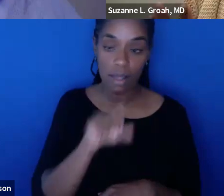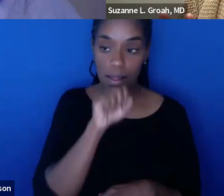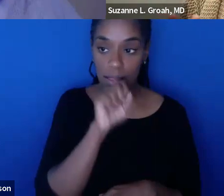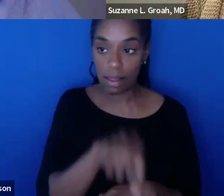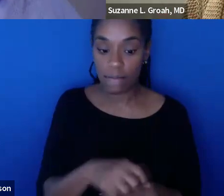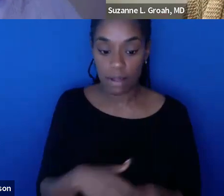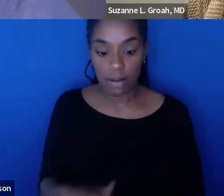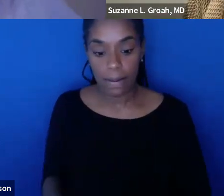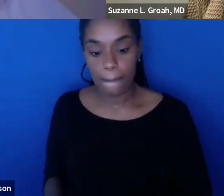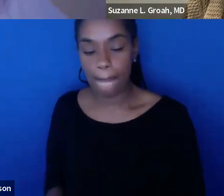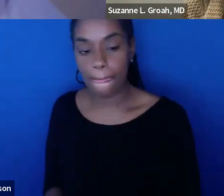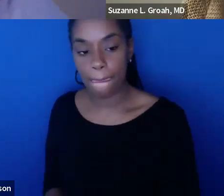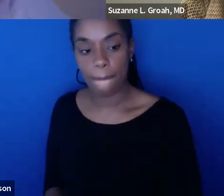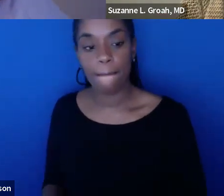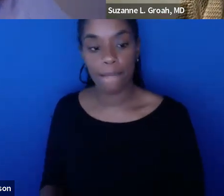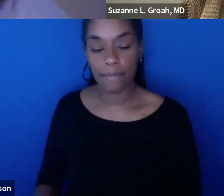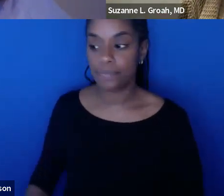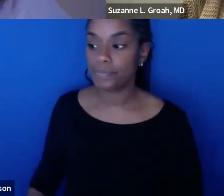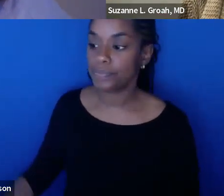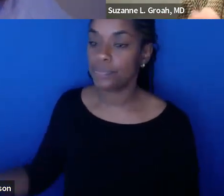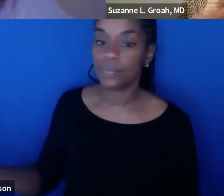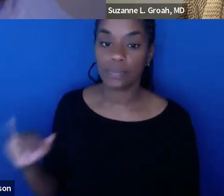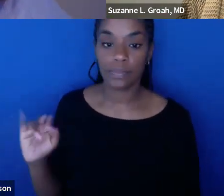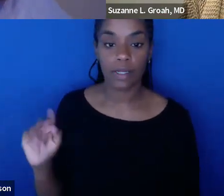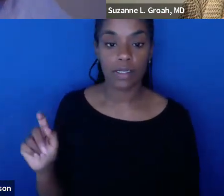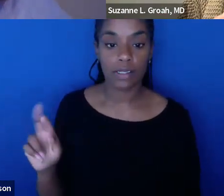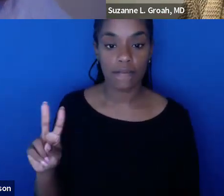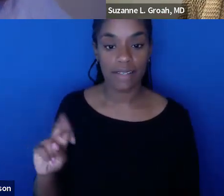For anyone that doesn't know, introvesical is injecting it right into the bladder, but it's through the catheter.